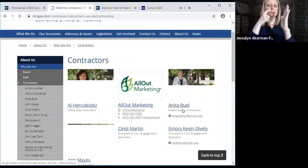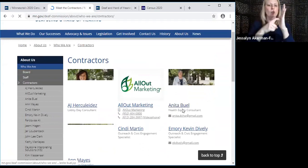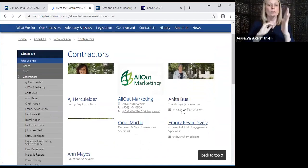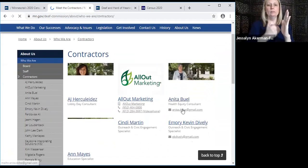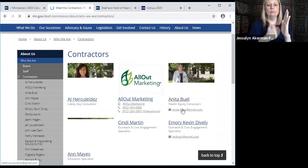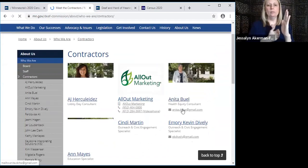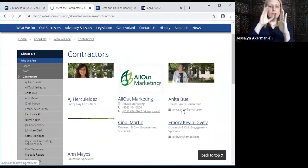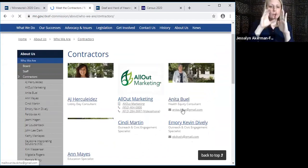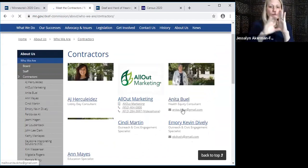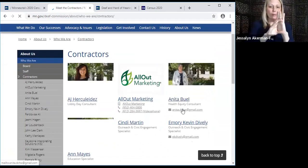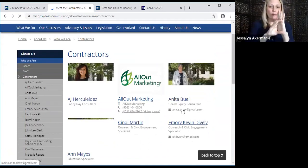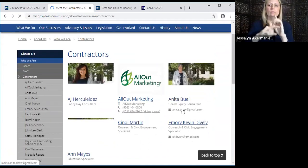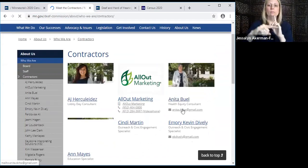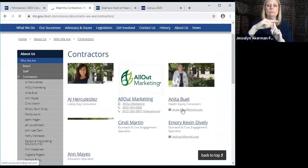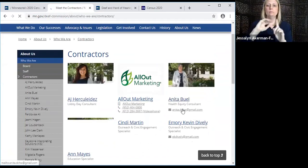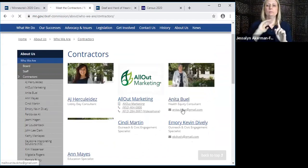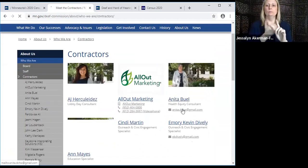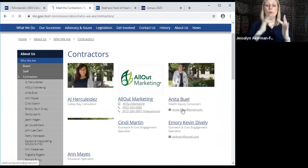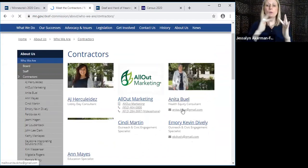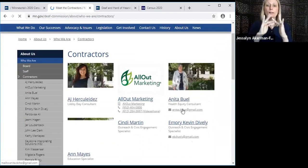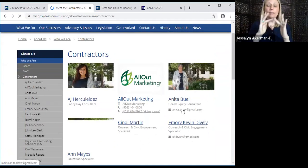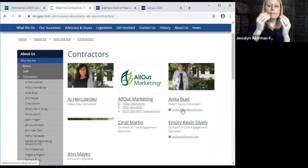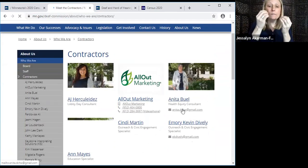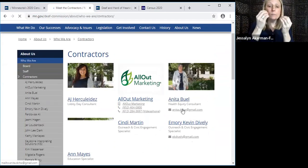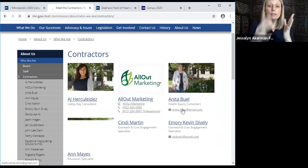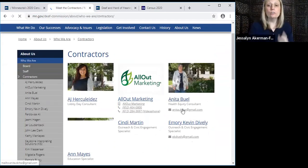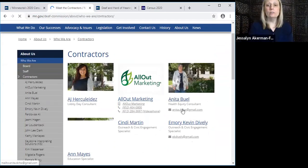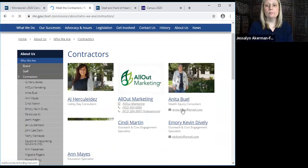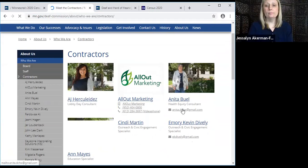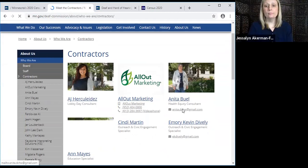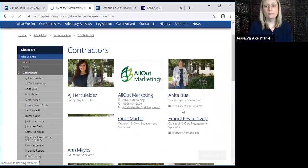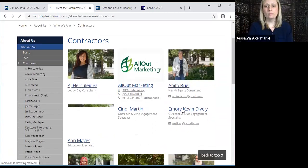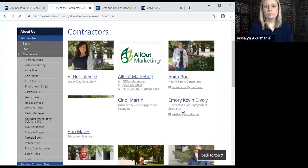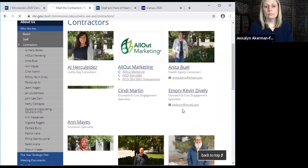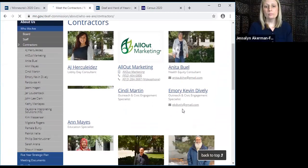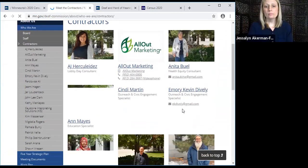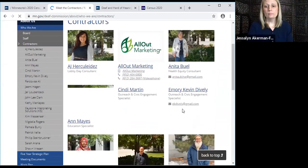See the contractors.